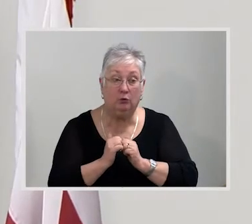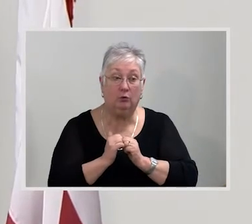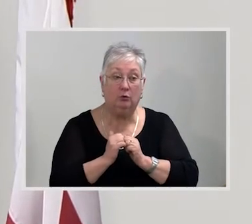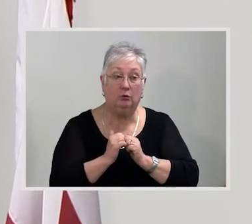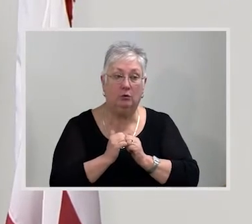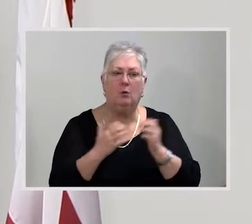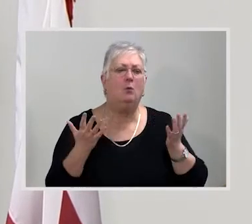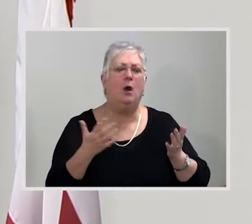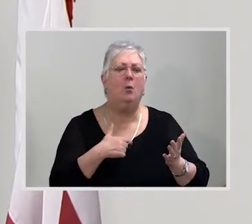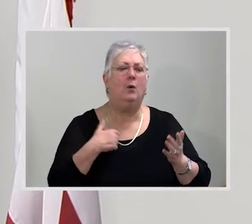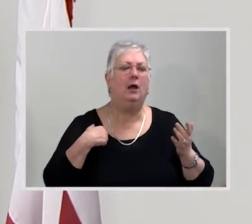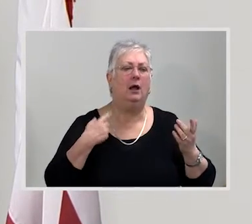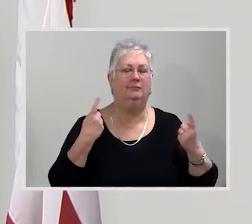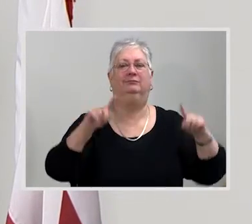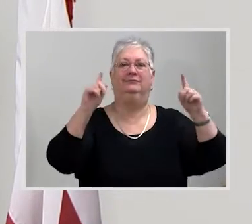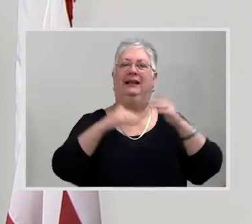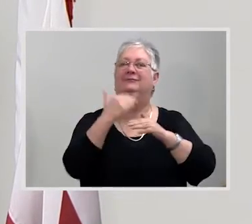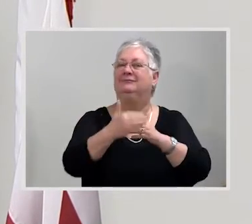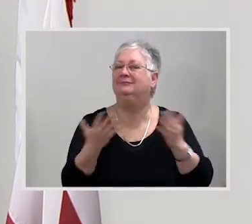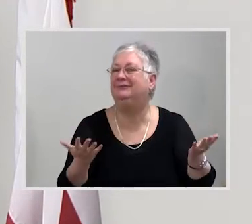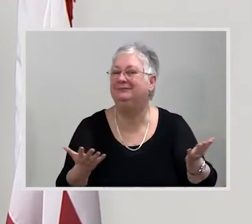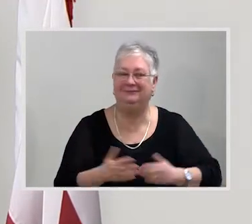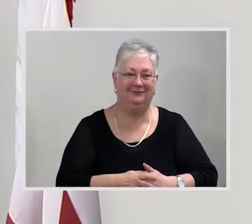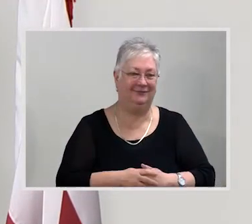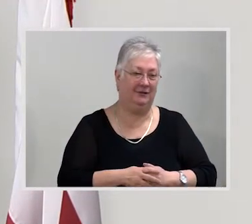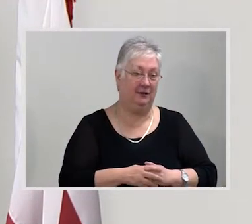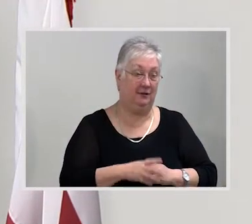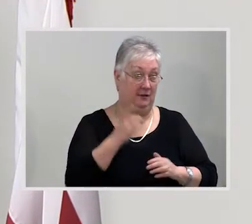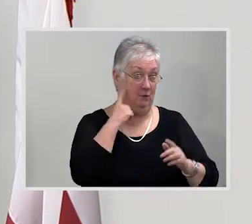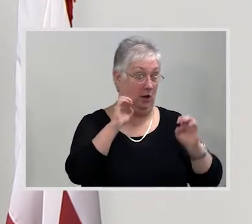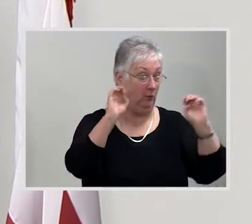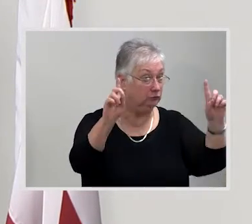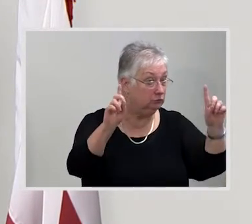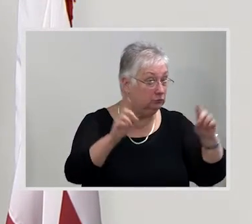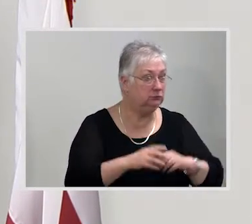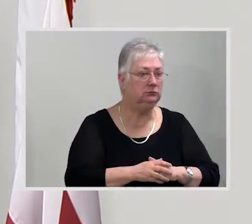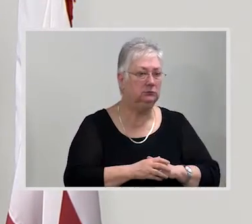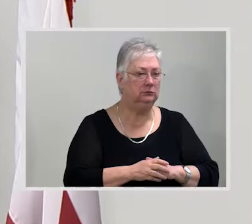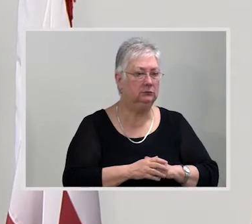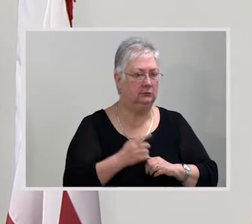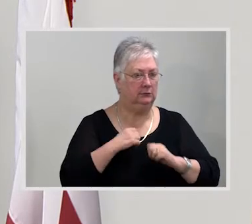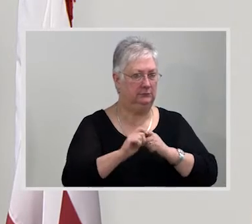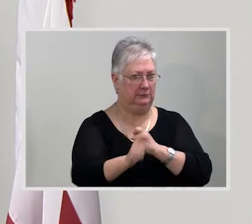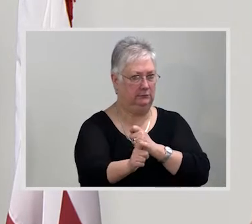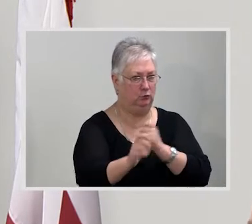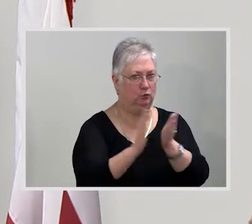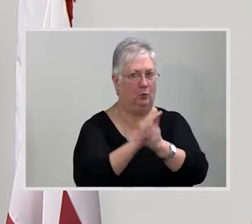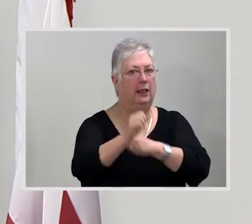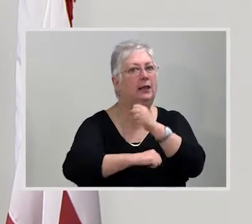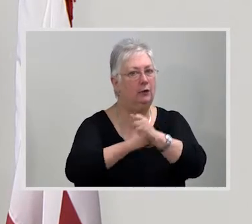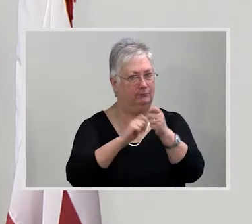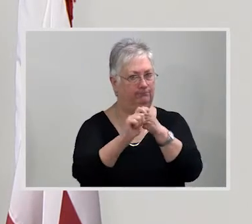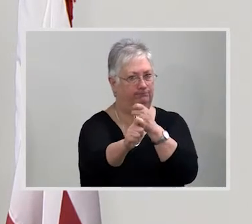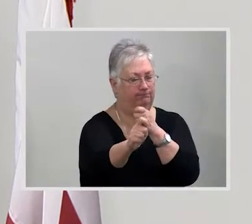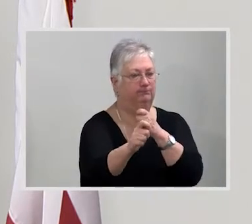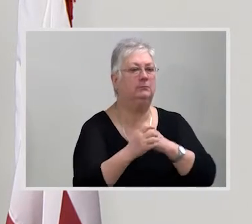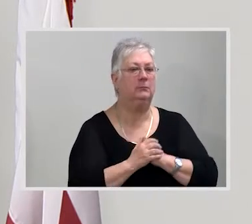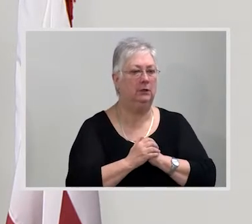EXTEND THE SCHOOL YEAR FOR 11 SCHOOLS ACROSS THE DISTRICT OF COLUMBIA. THAT MEANS OUR KIDS GOT 20 EXTRA